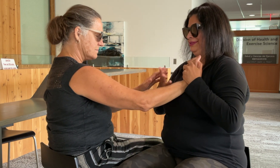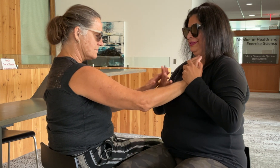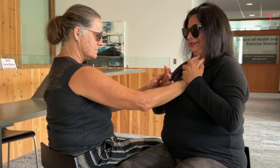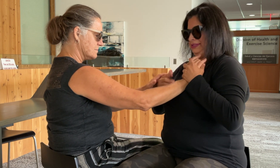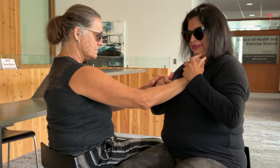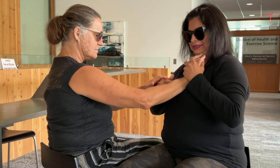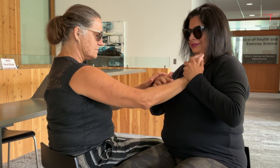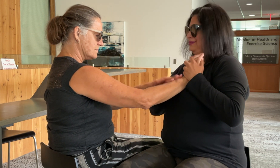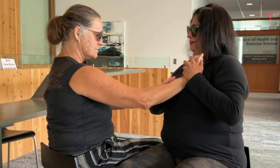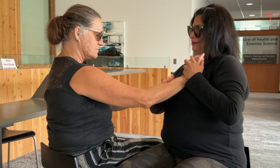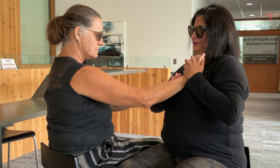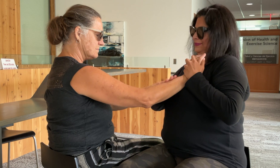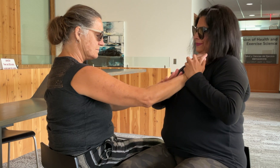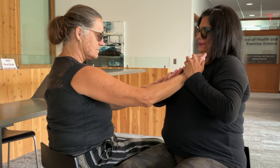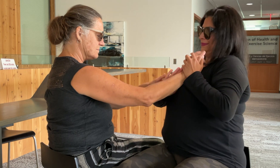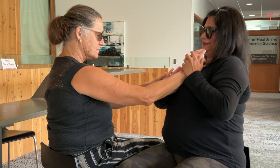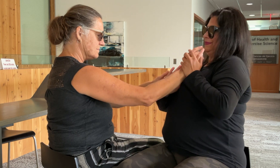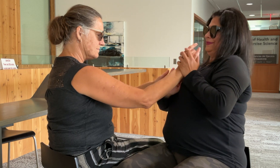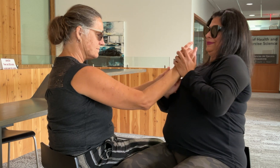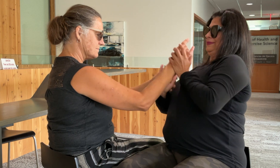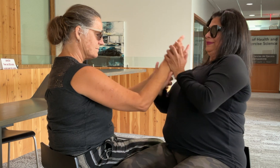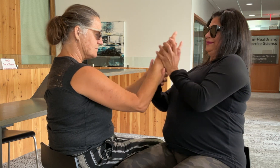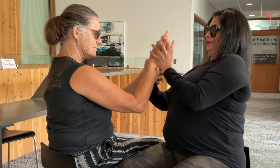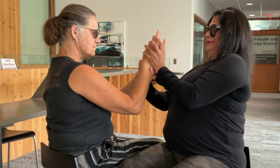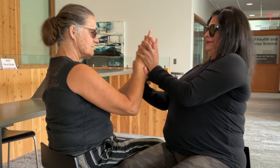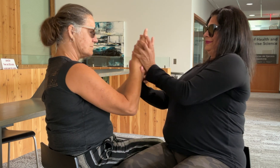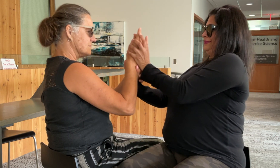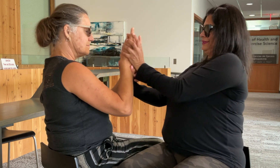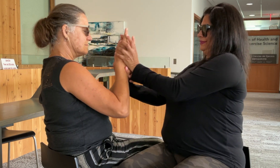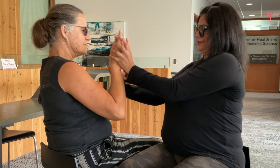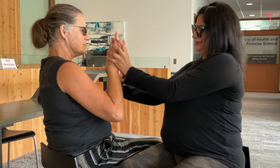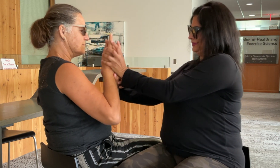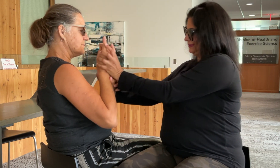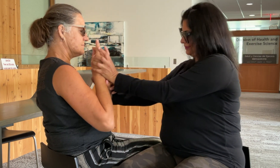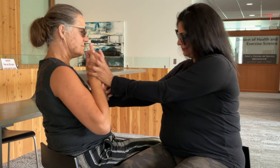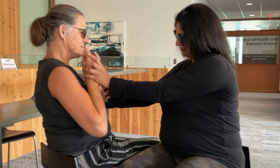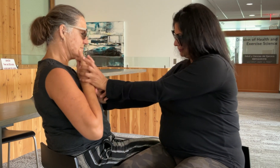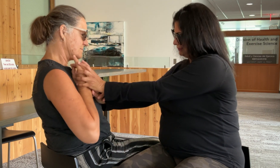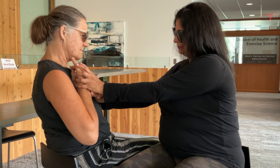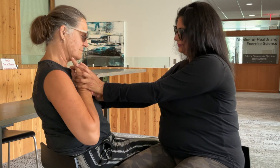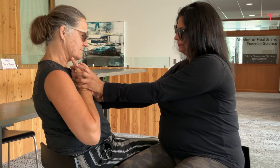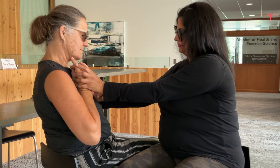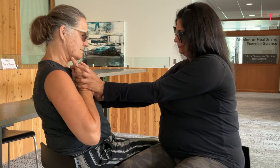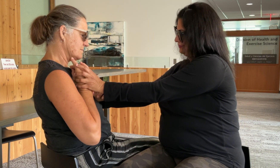I was confused and I said, "This isn't my dog, this is your dog," so I gave the dog back to the owner again,